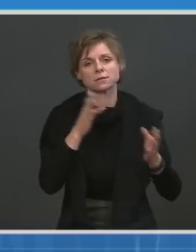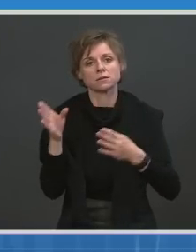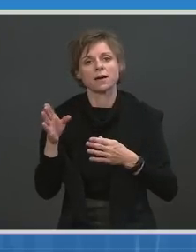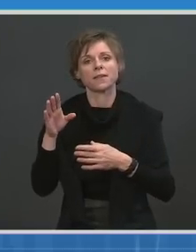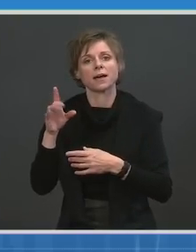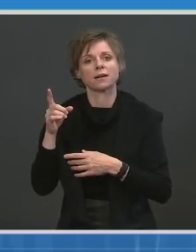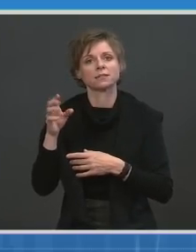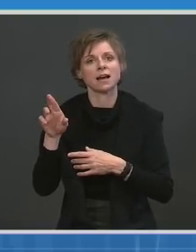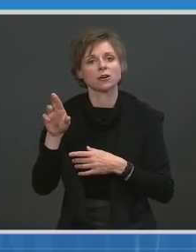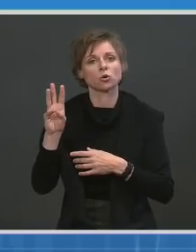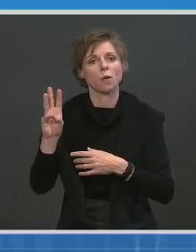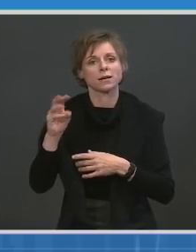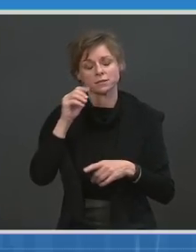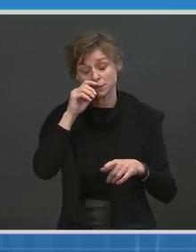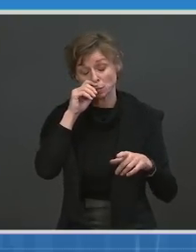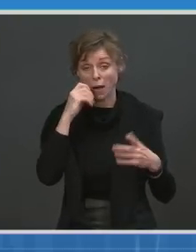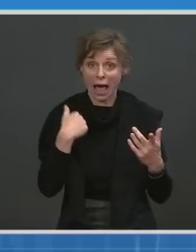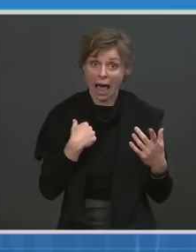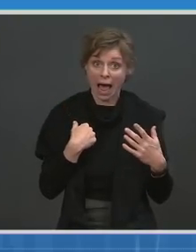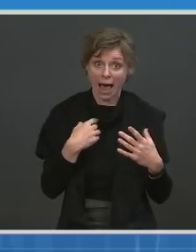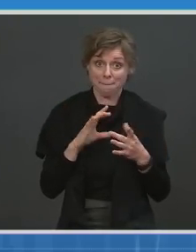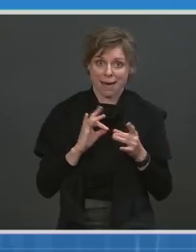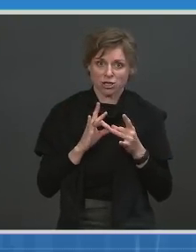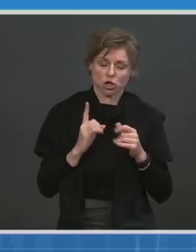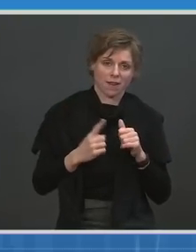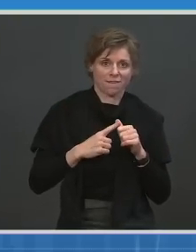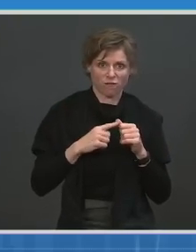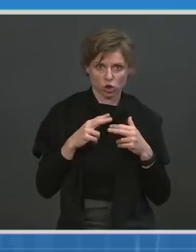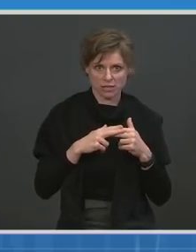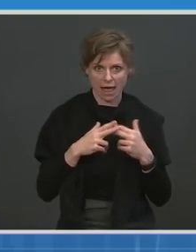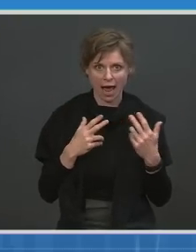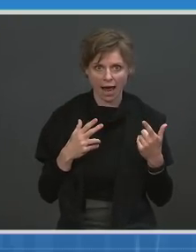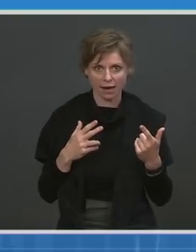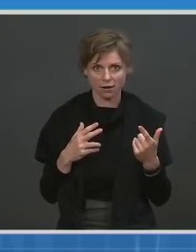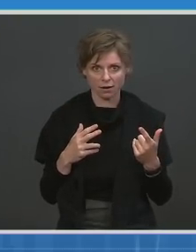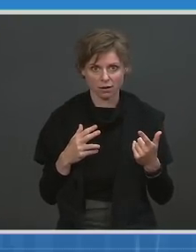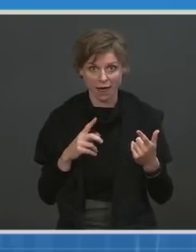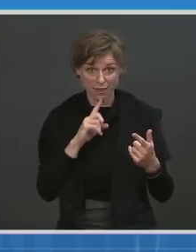in one of the first slides that I showed, that there is an increase in severity,